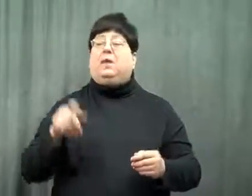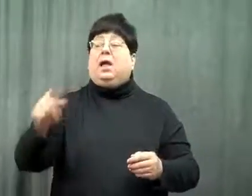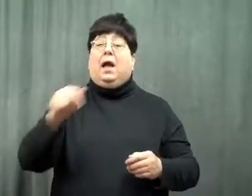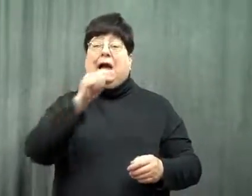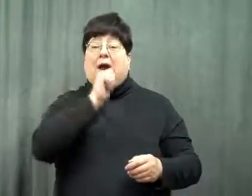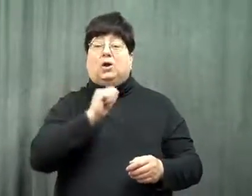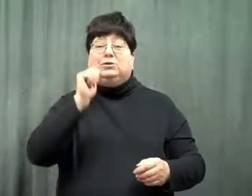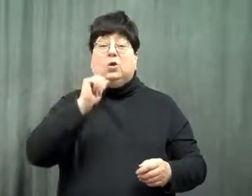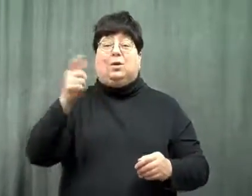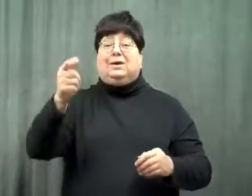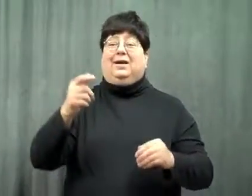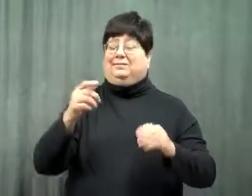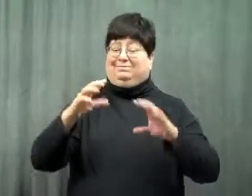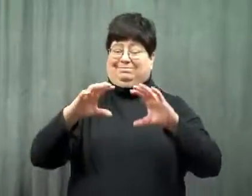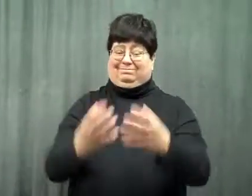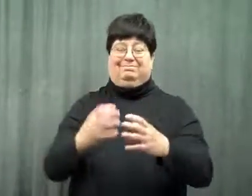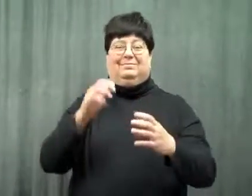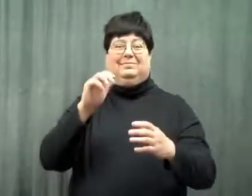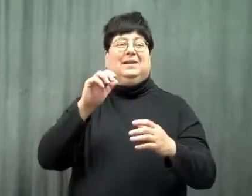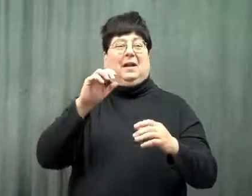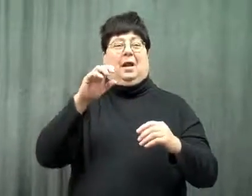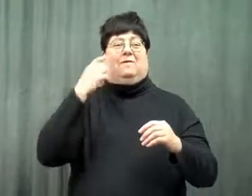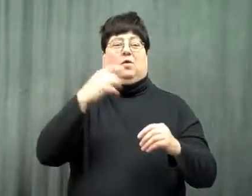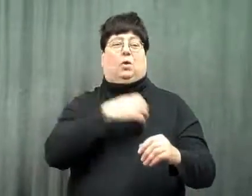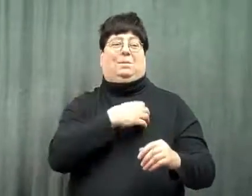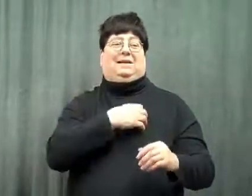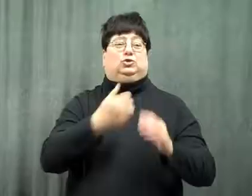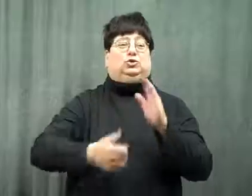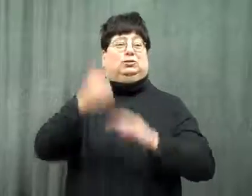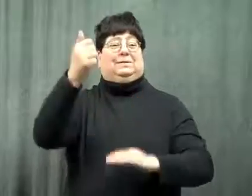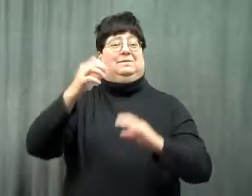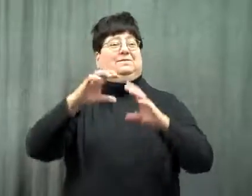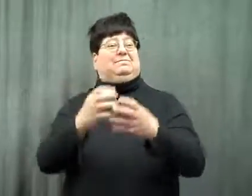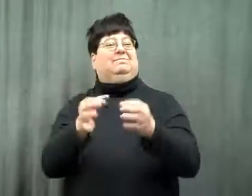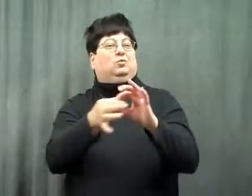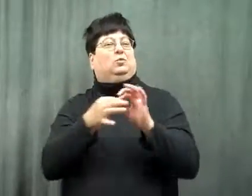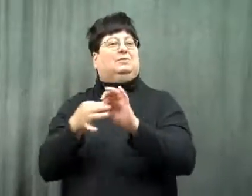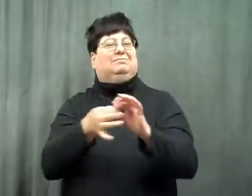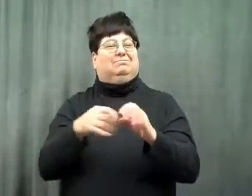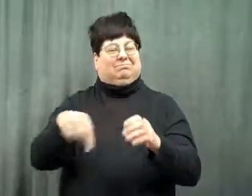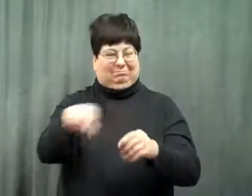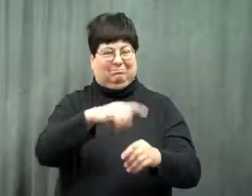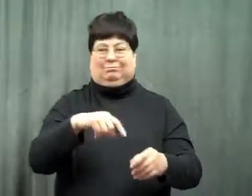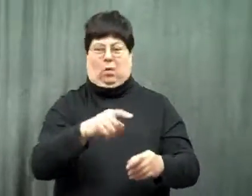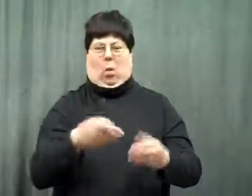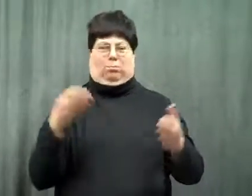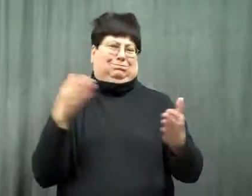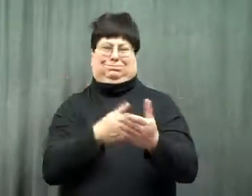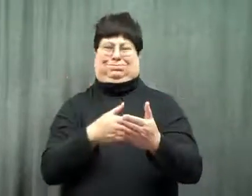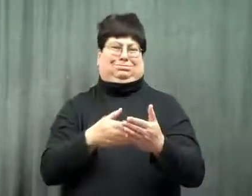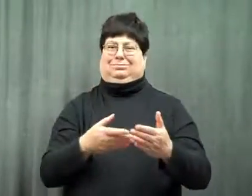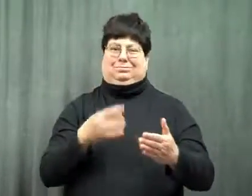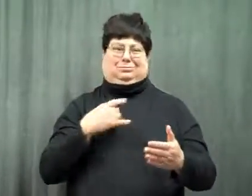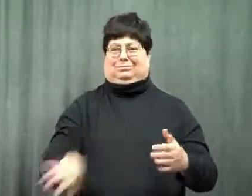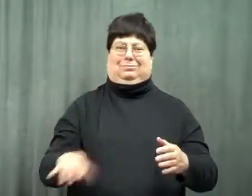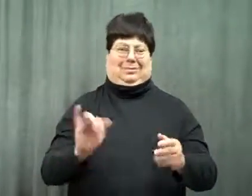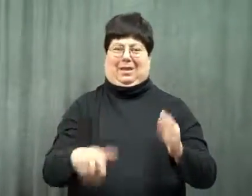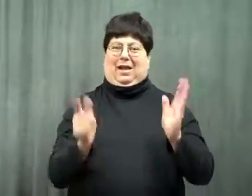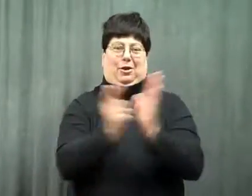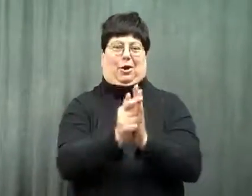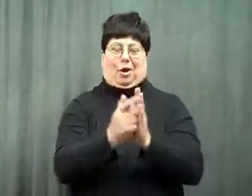The Arizona association of police chiefs is against the new law,